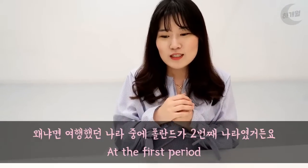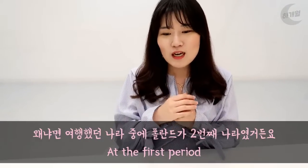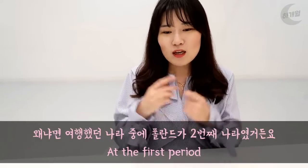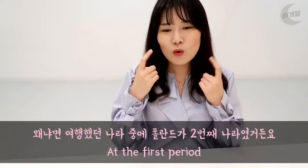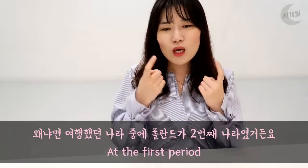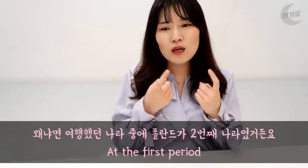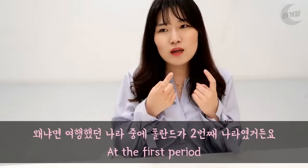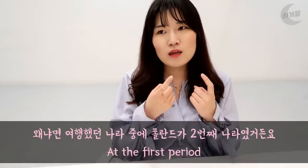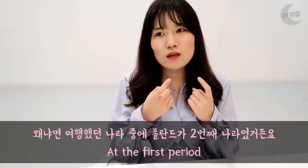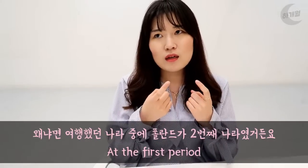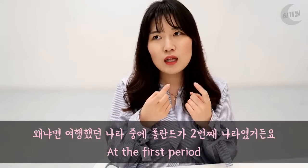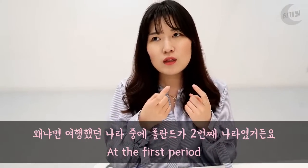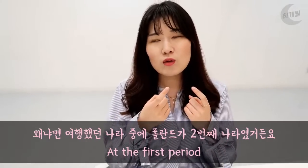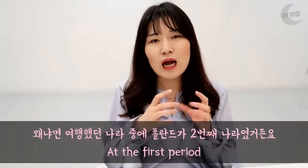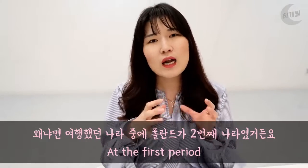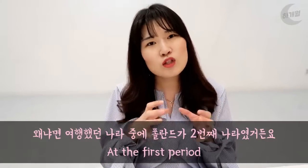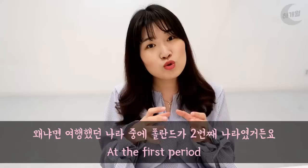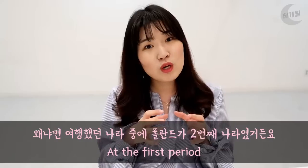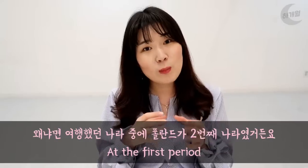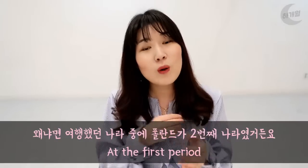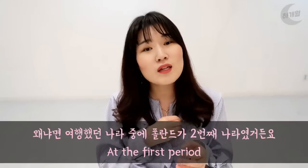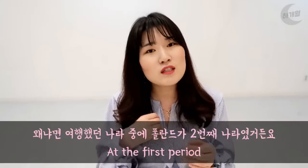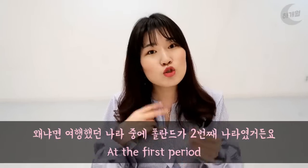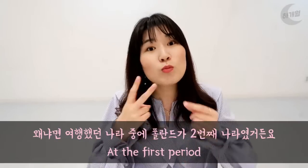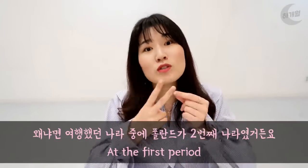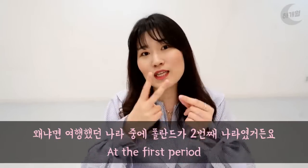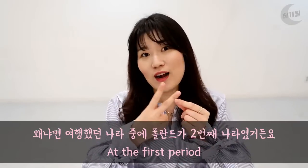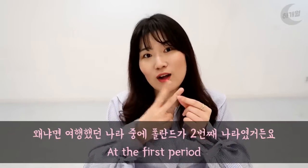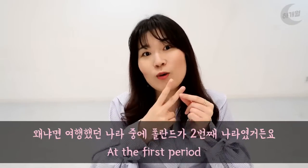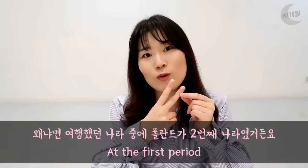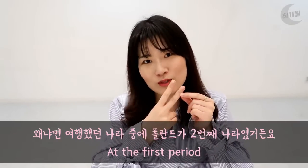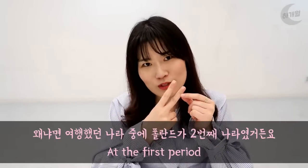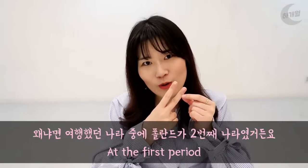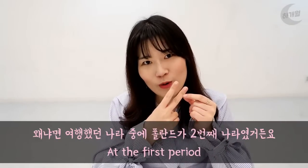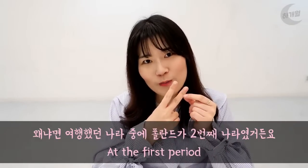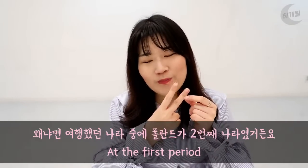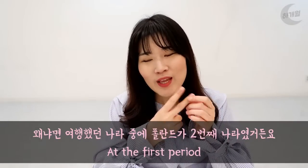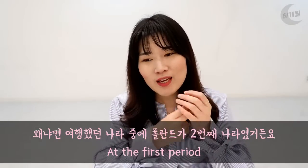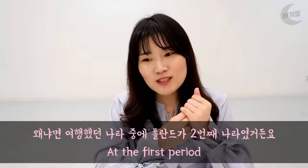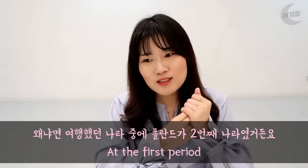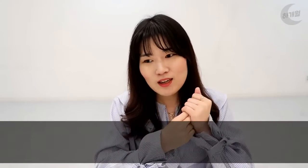At the first period